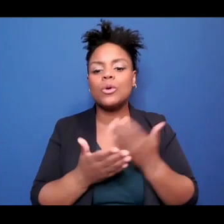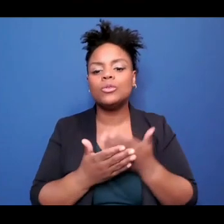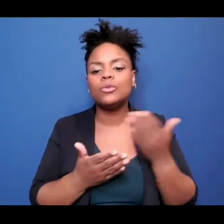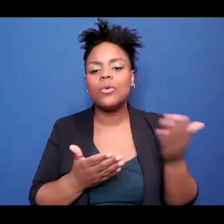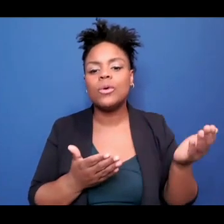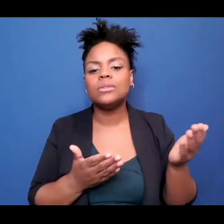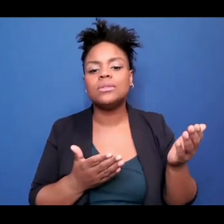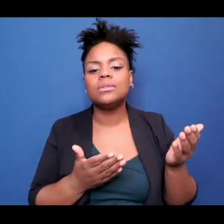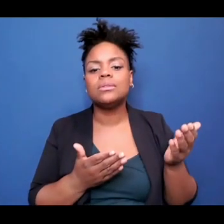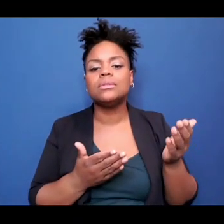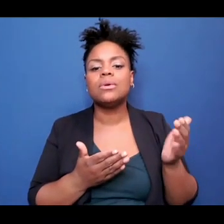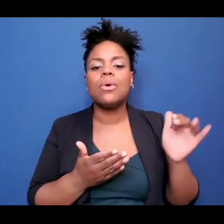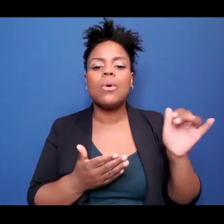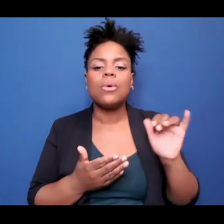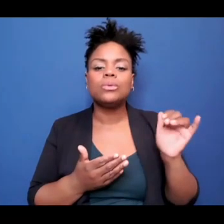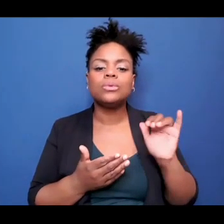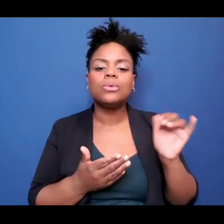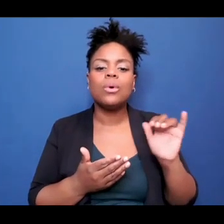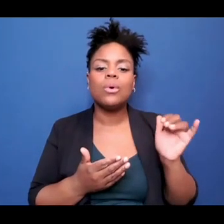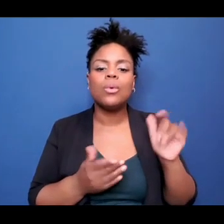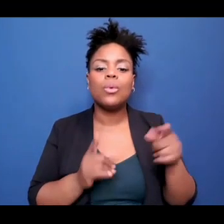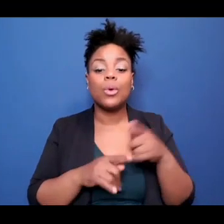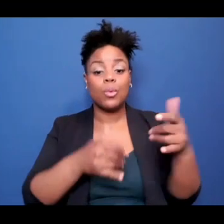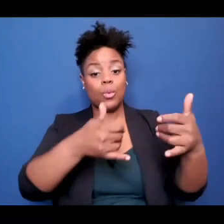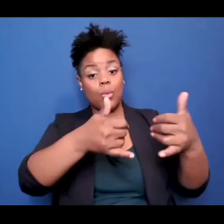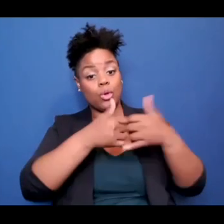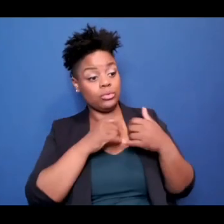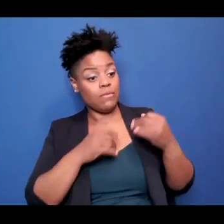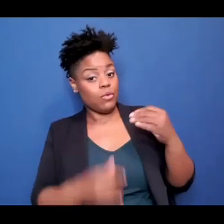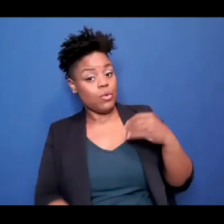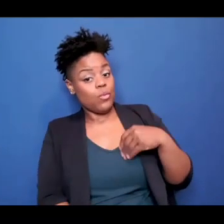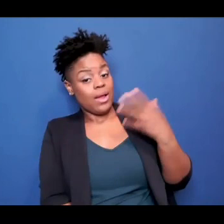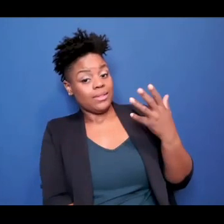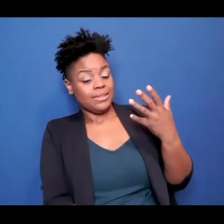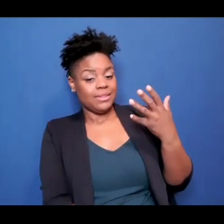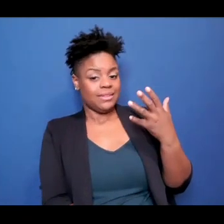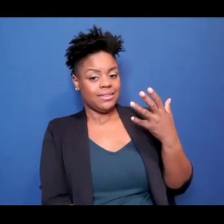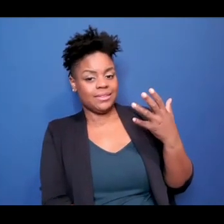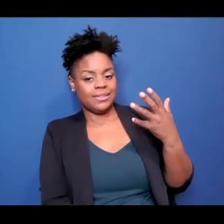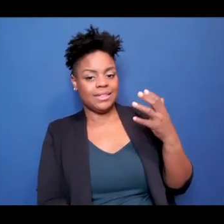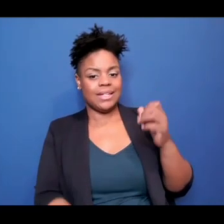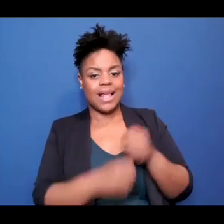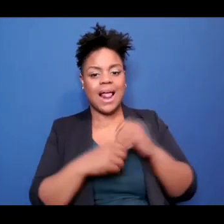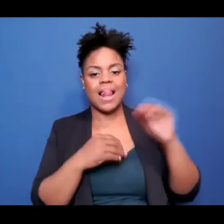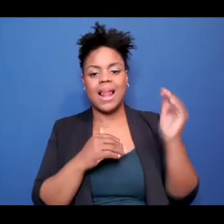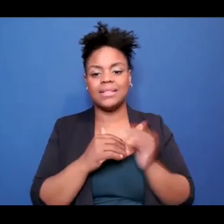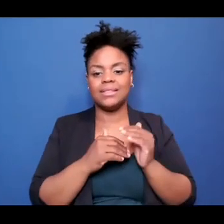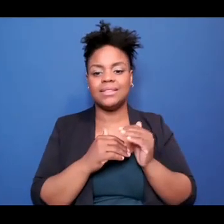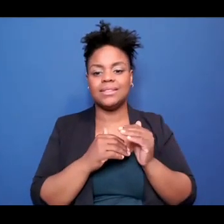RISK -- IF WHITENESS CONFERS